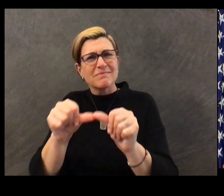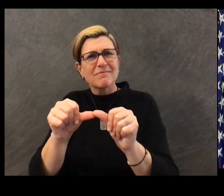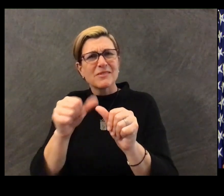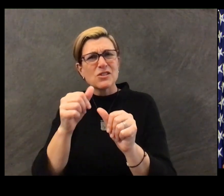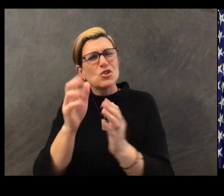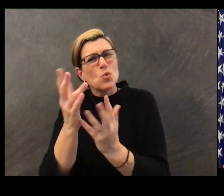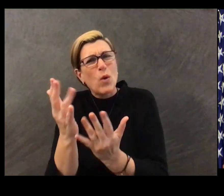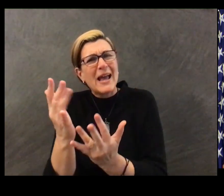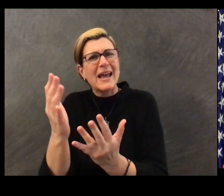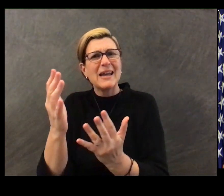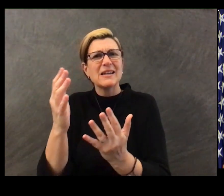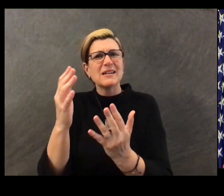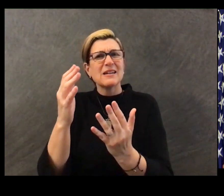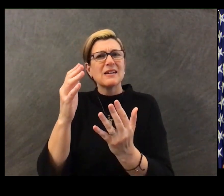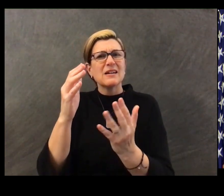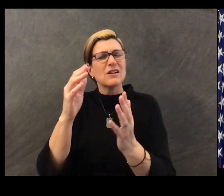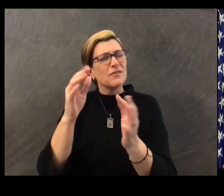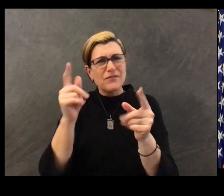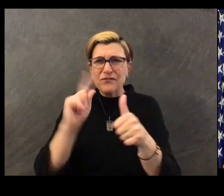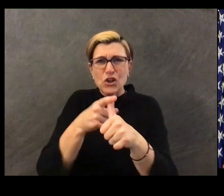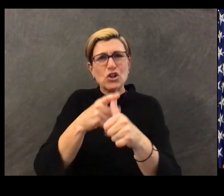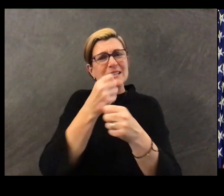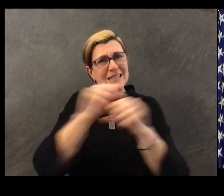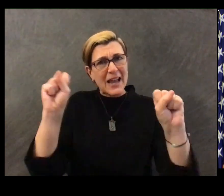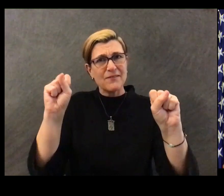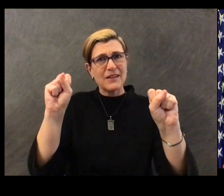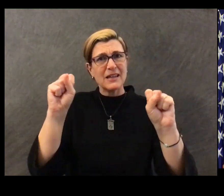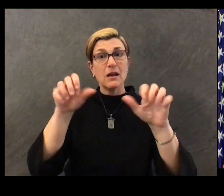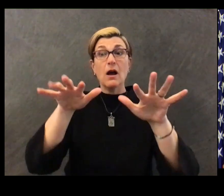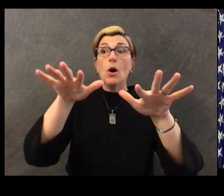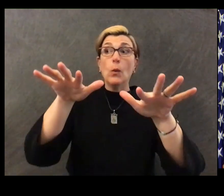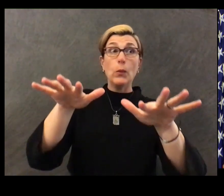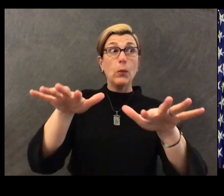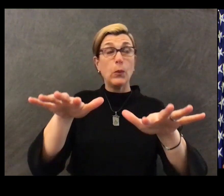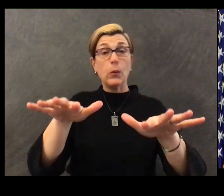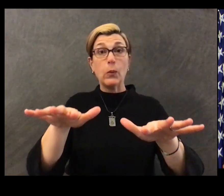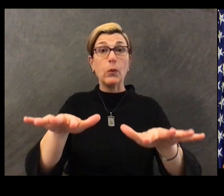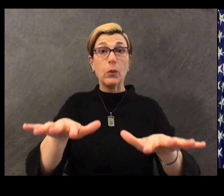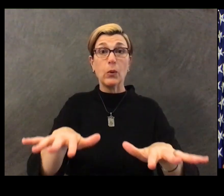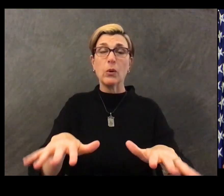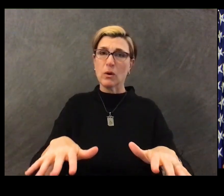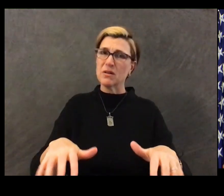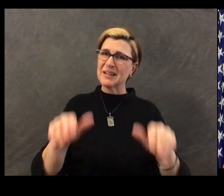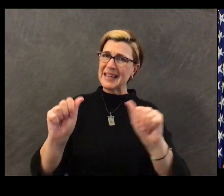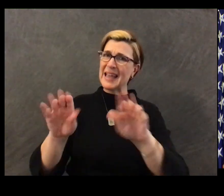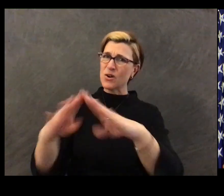predominate we have to have that so I told the governor very simply that I